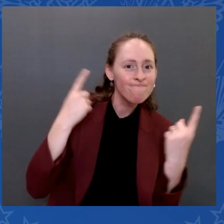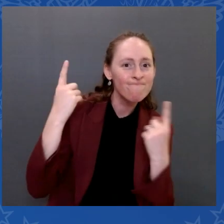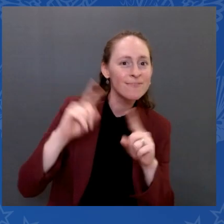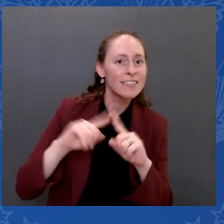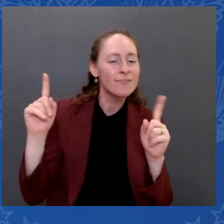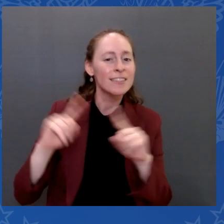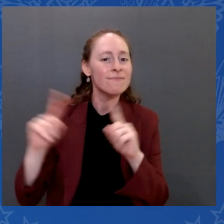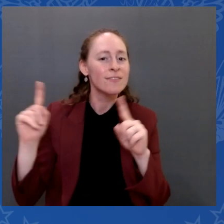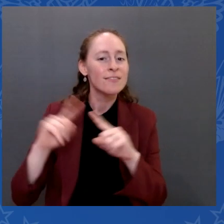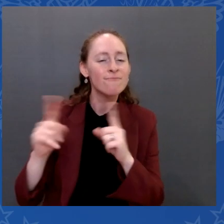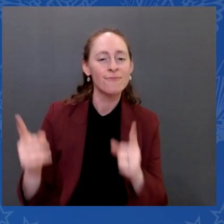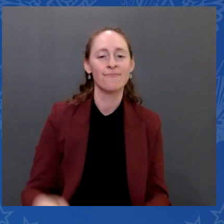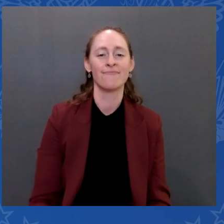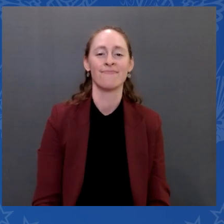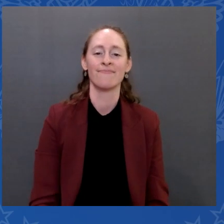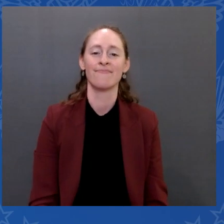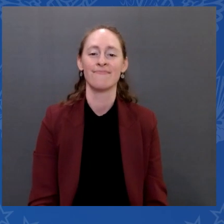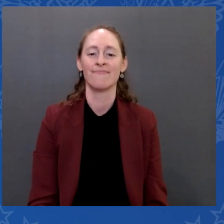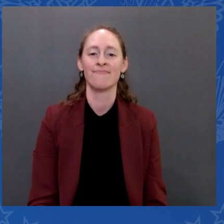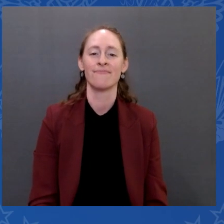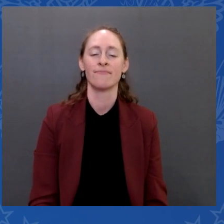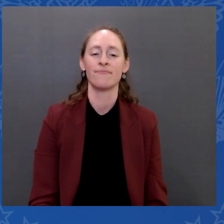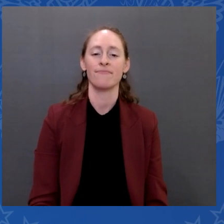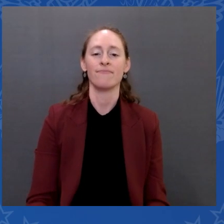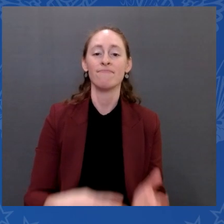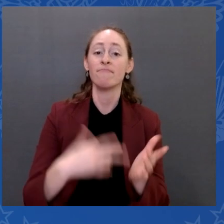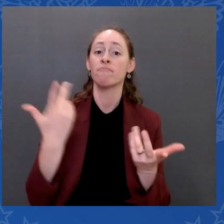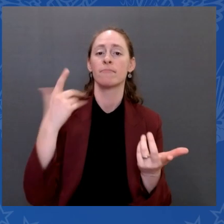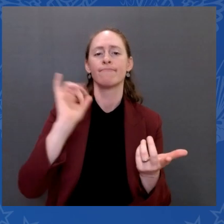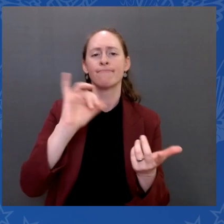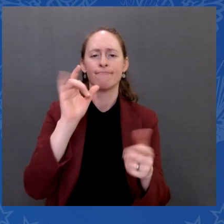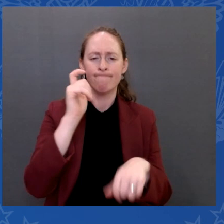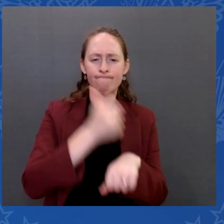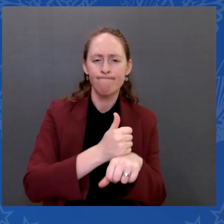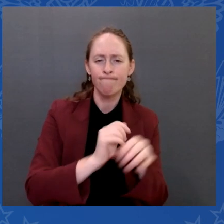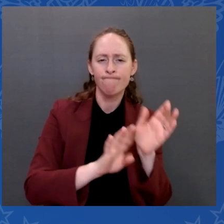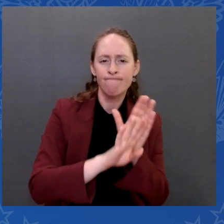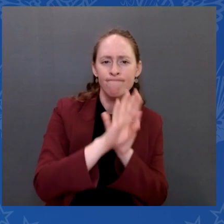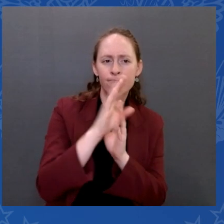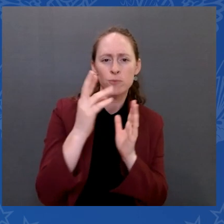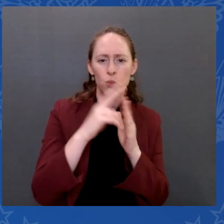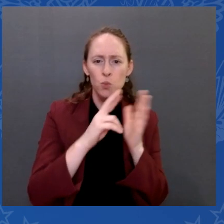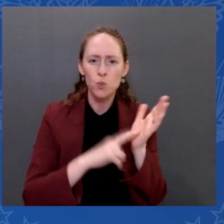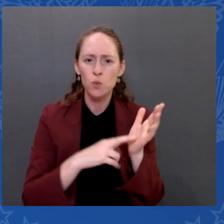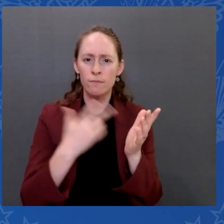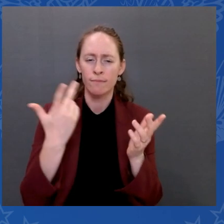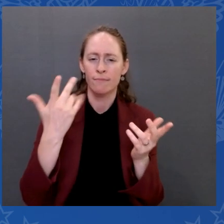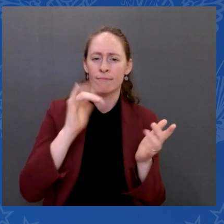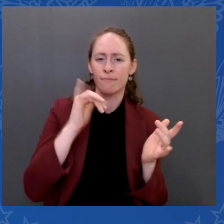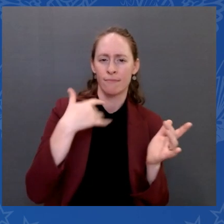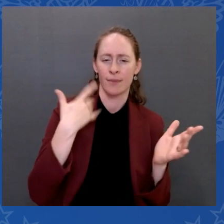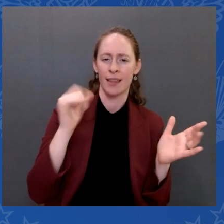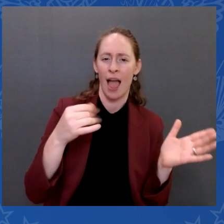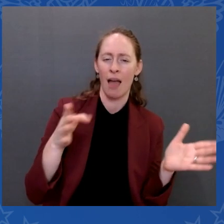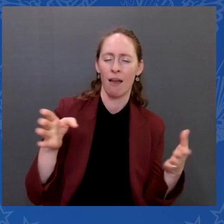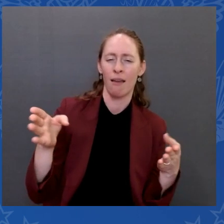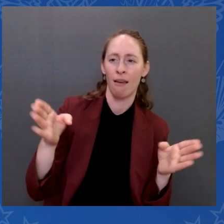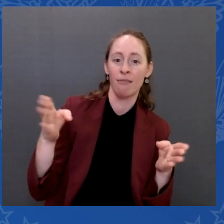in a way that reflects our interests and our values and doesn't let -- leave them to be written by a competitor or a challenger of ours